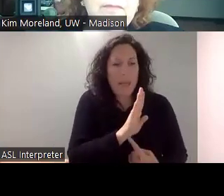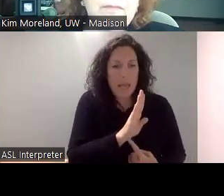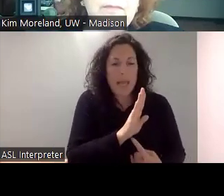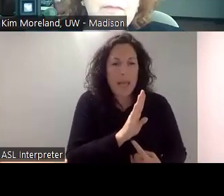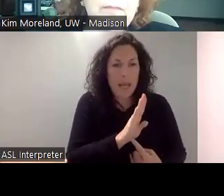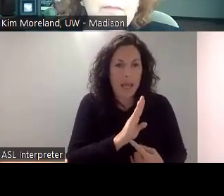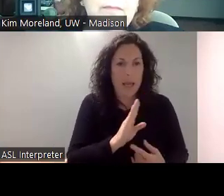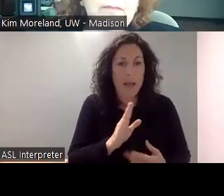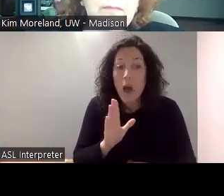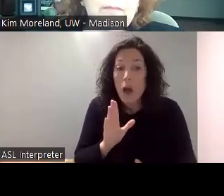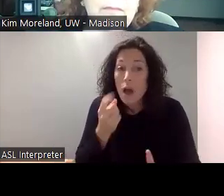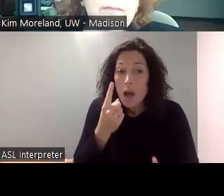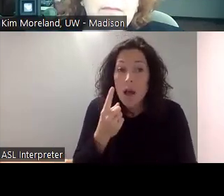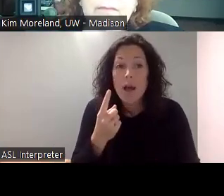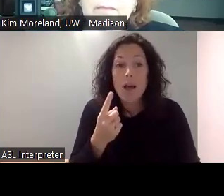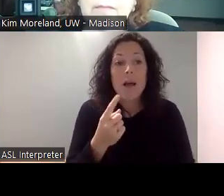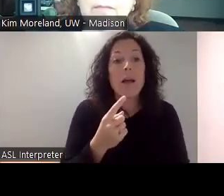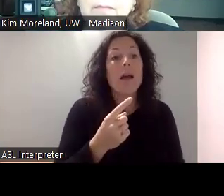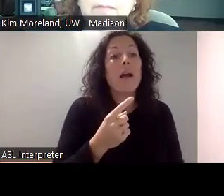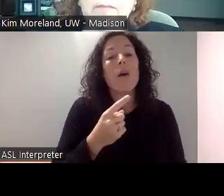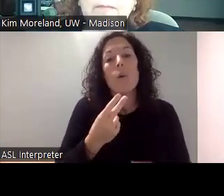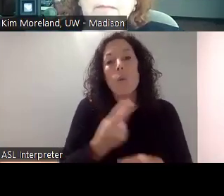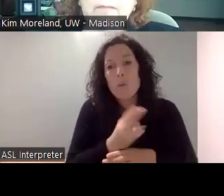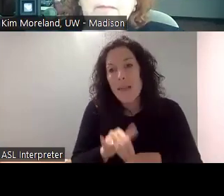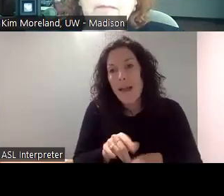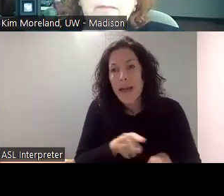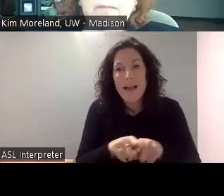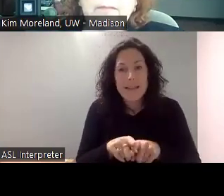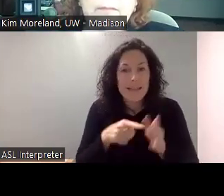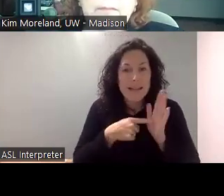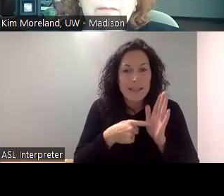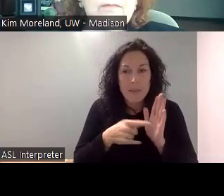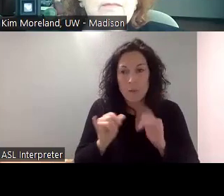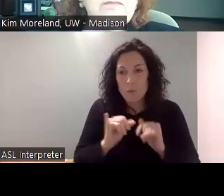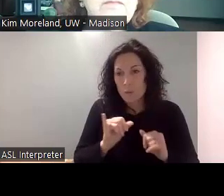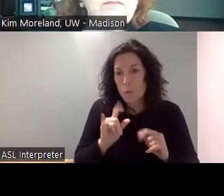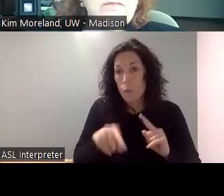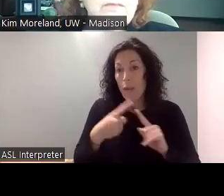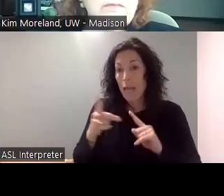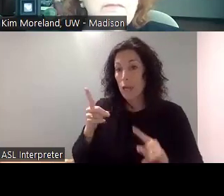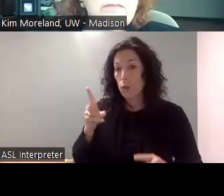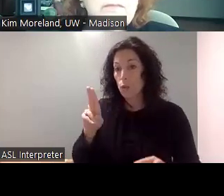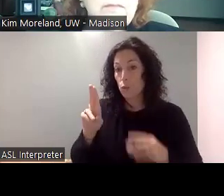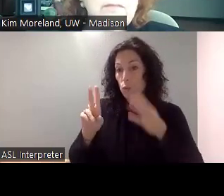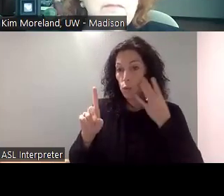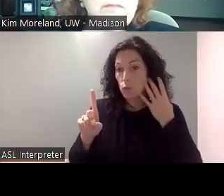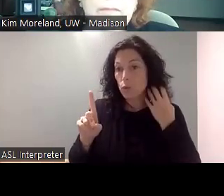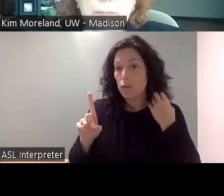Although, I would maybe use that as an example, too. When Duke, say, for example, is the prime awardee,